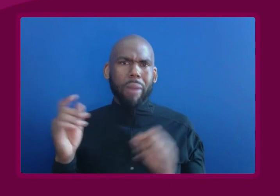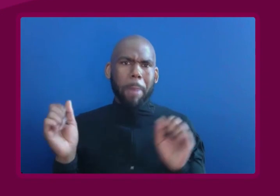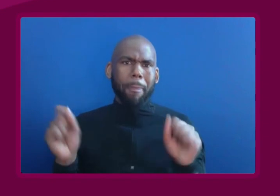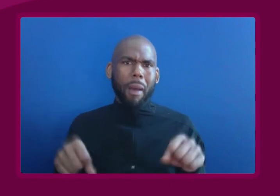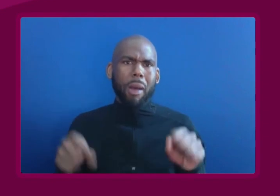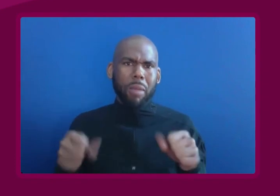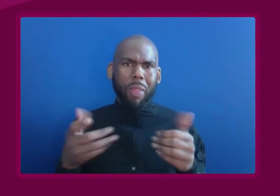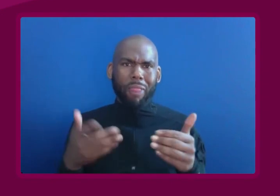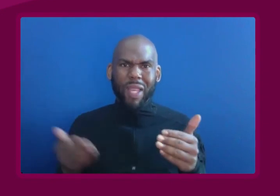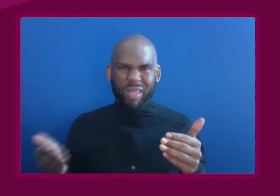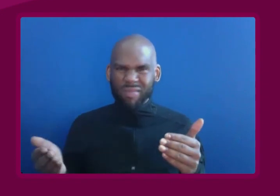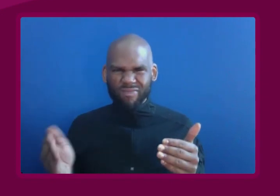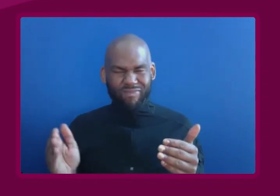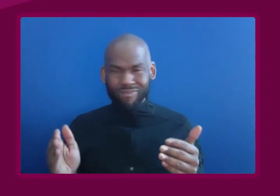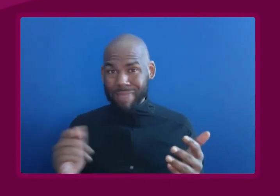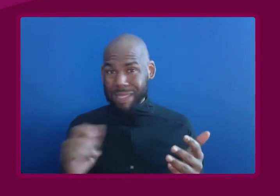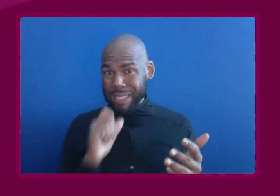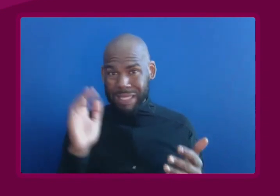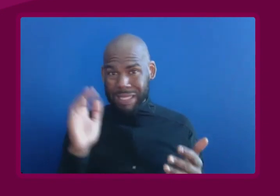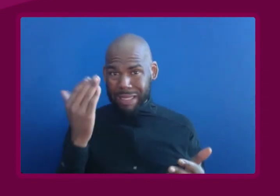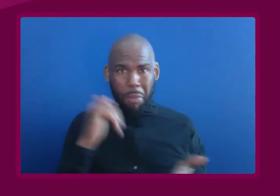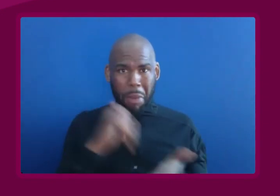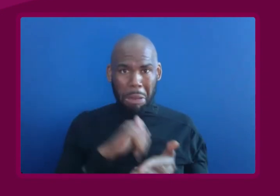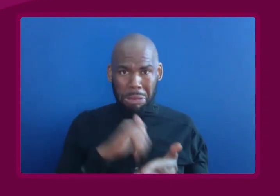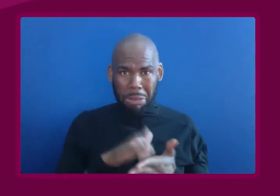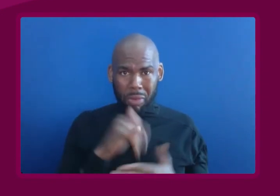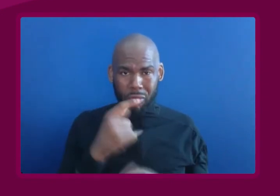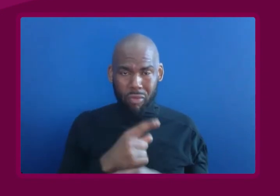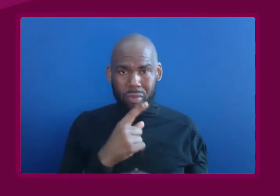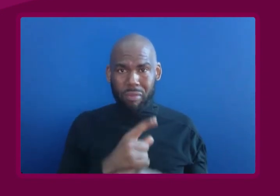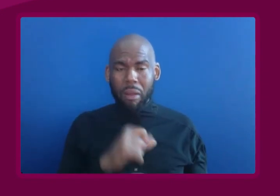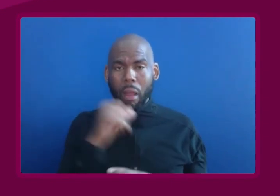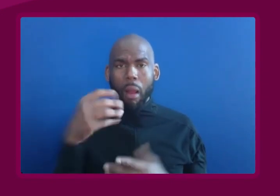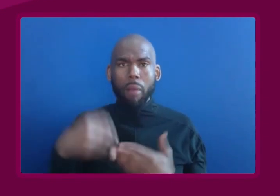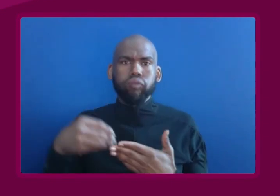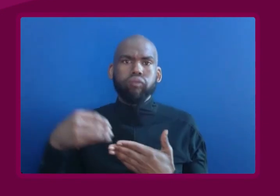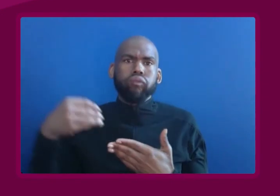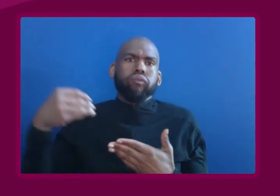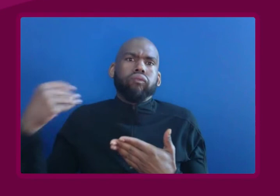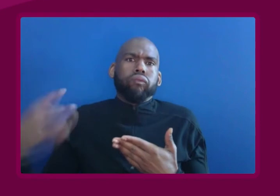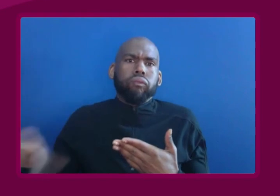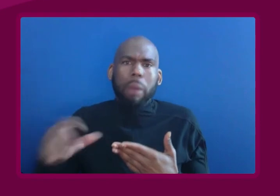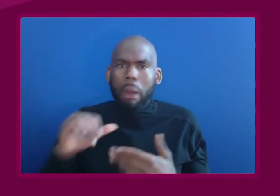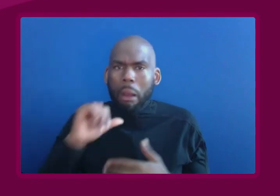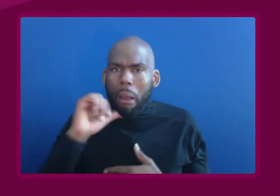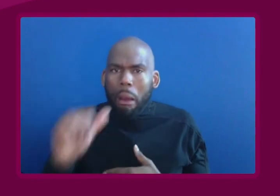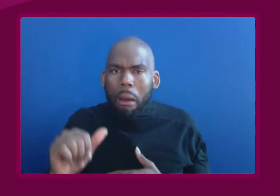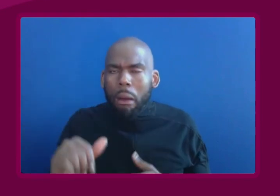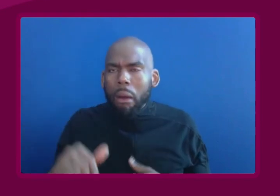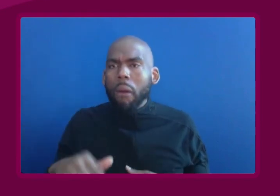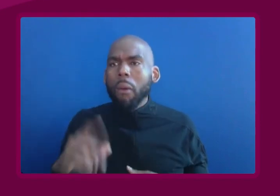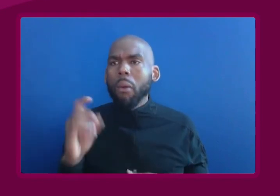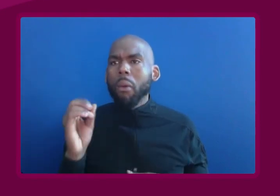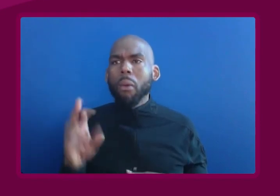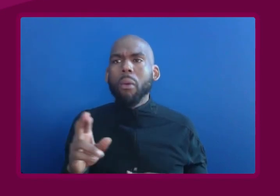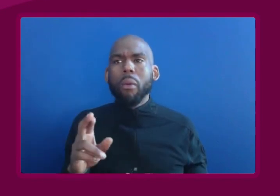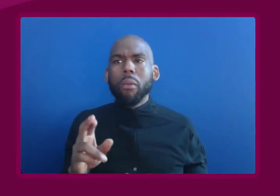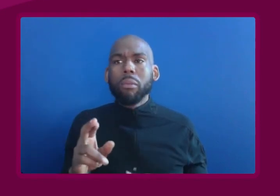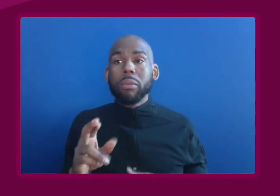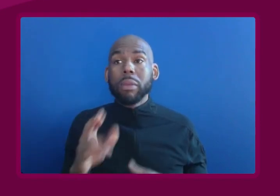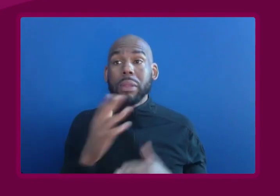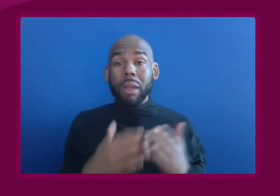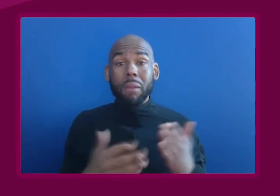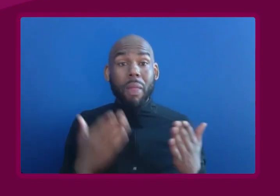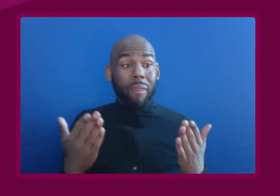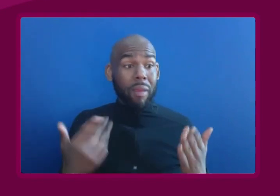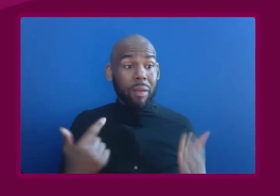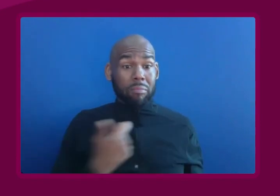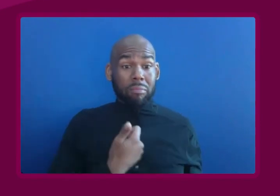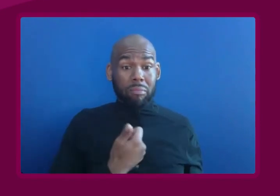None of those things are costly or even things that we have not done personally.